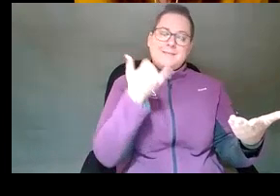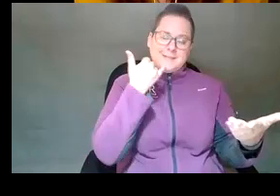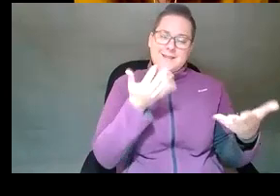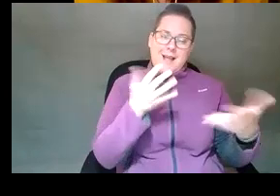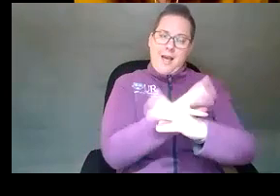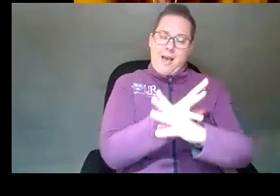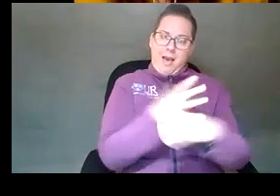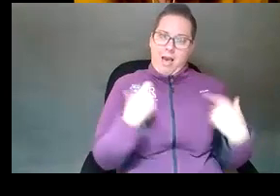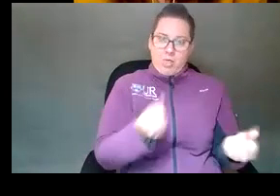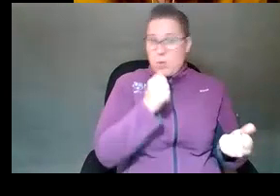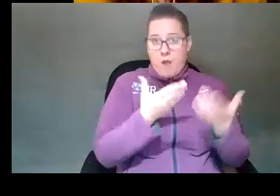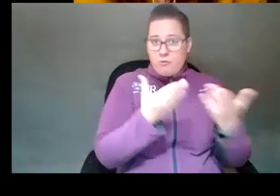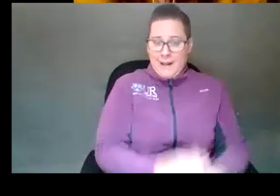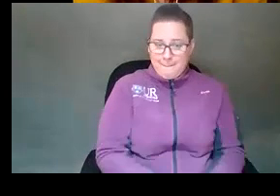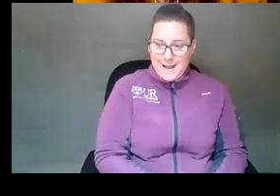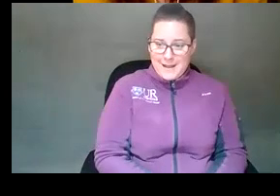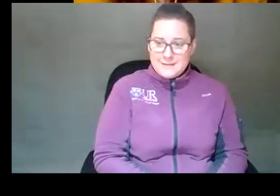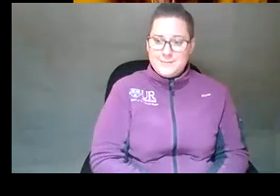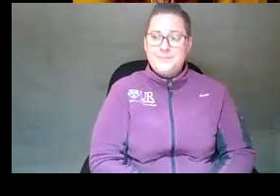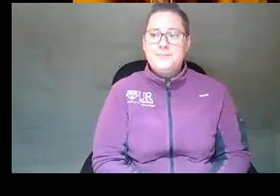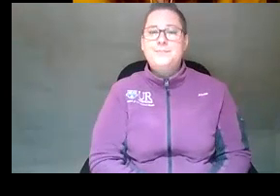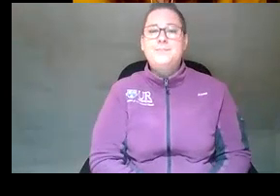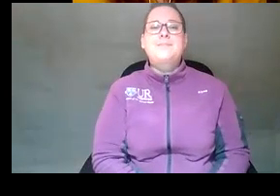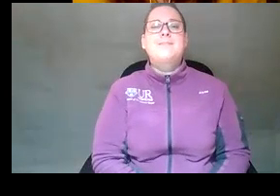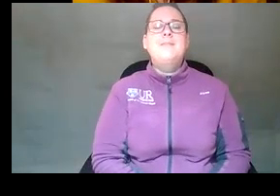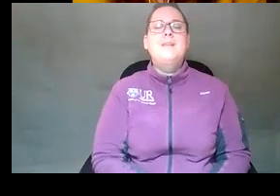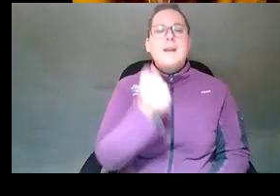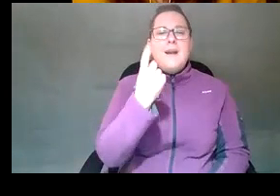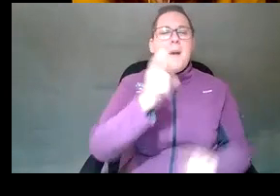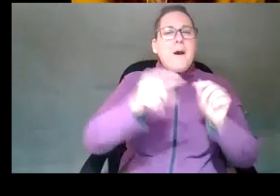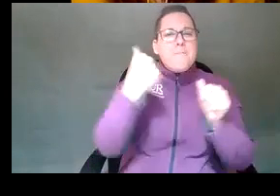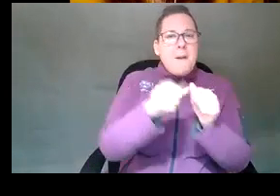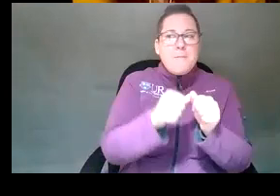is that really this time around we were pretty much thrust into telehealth this was not our